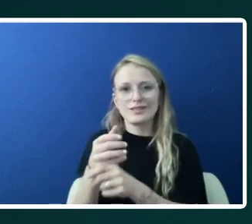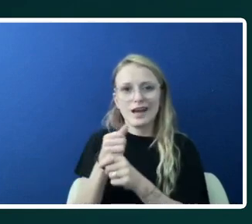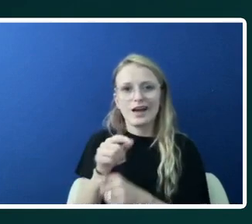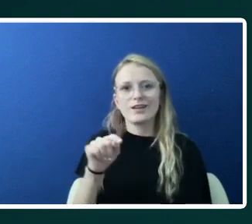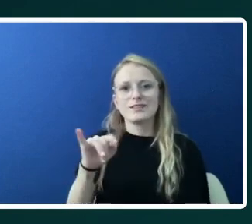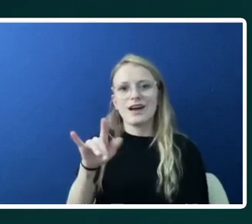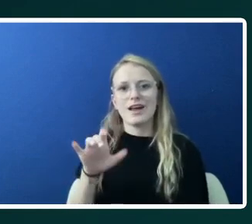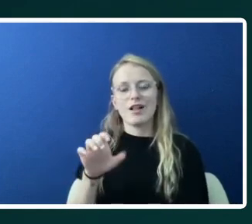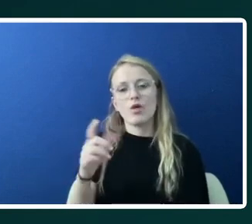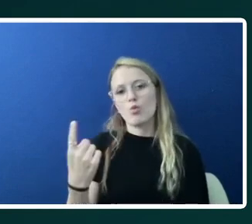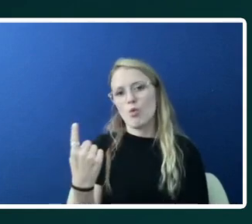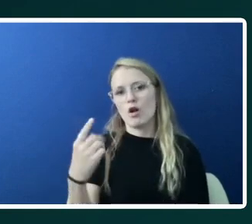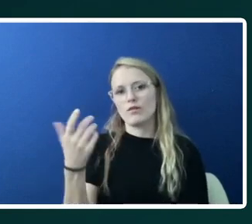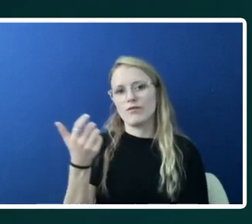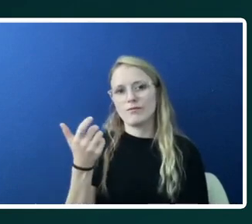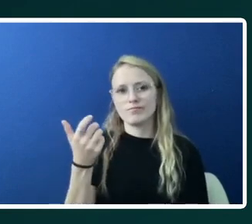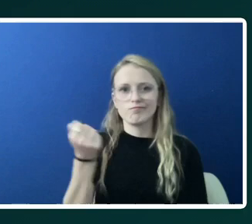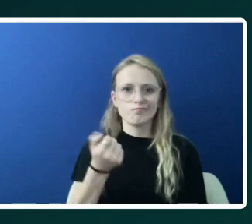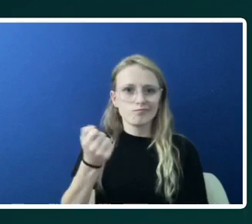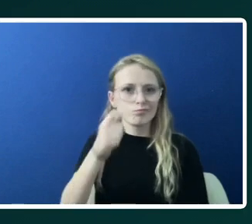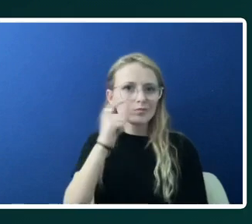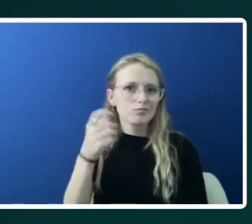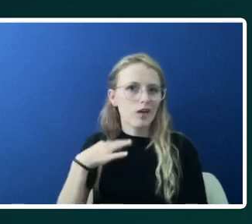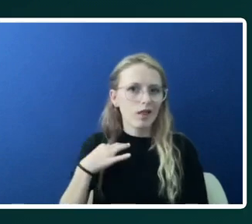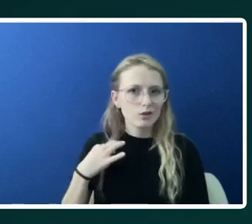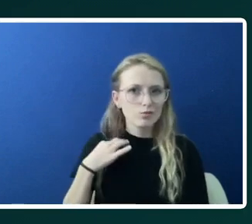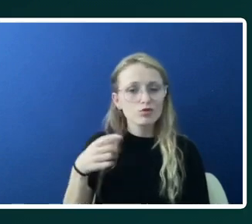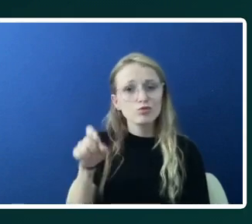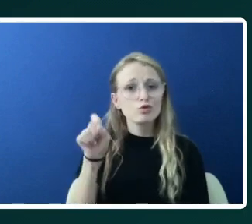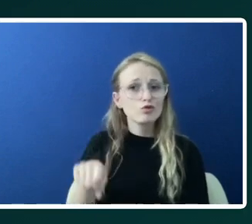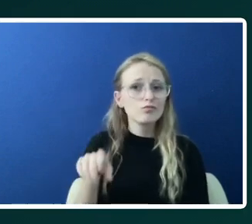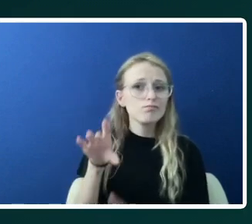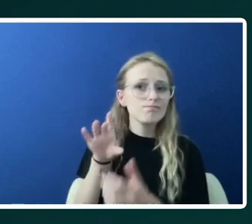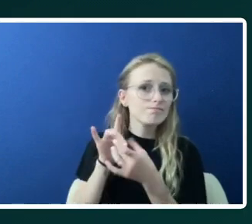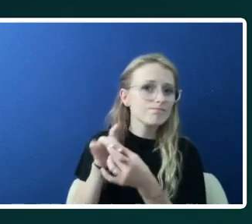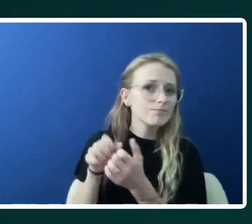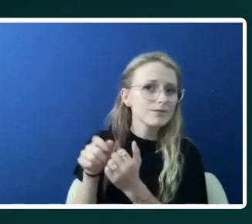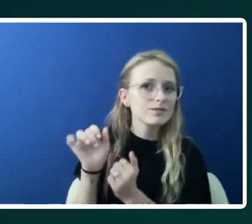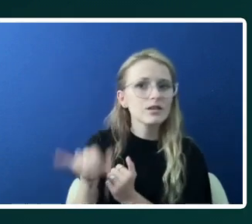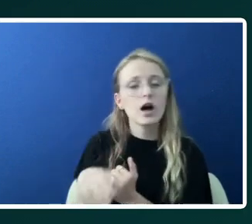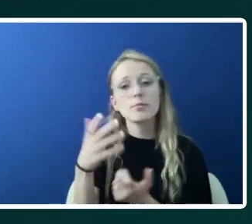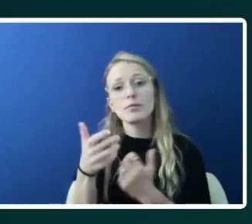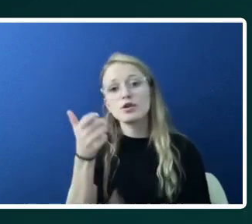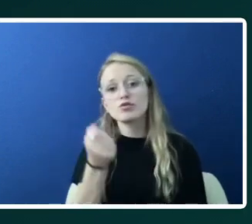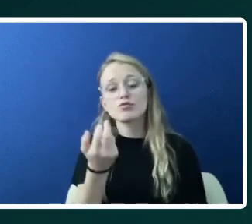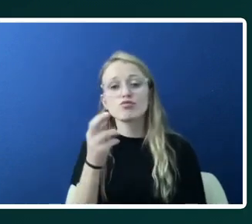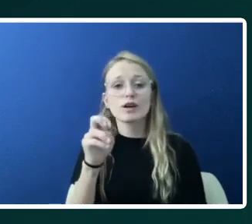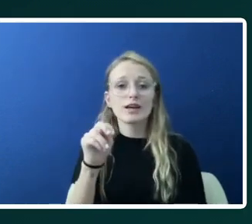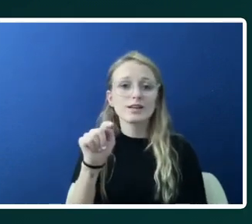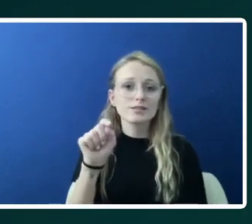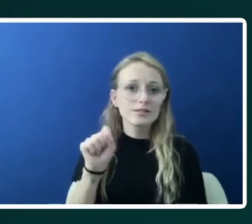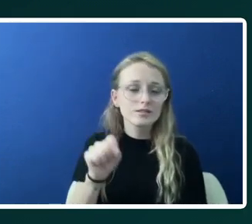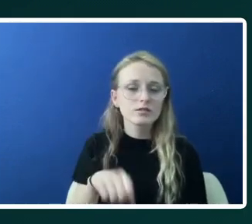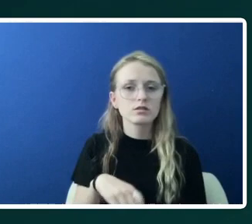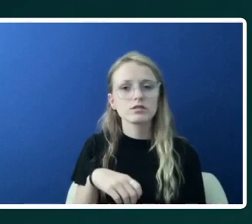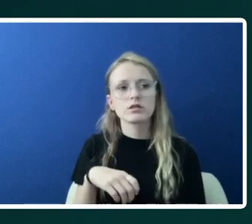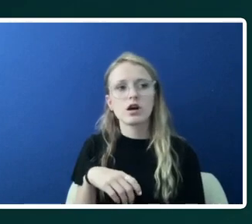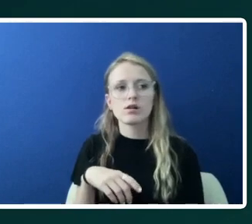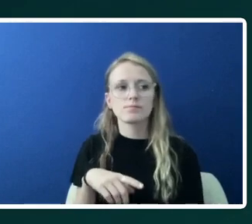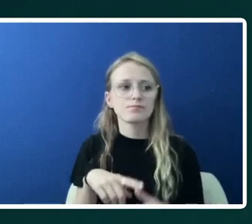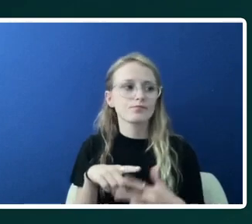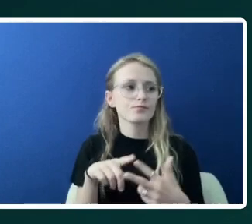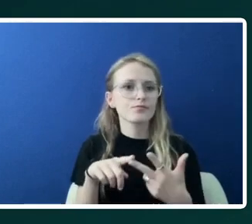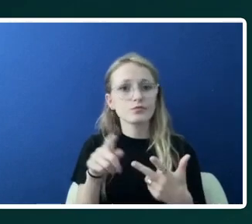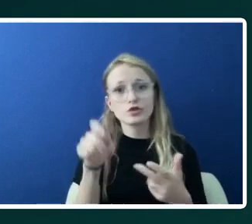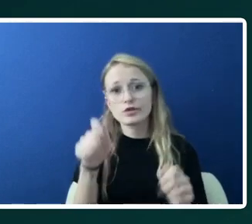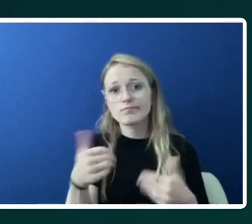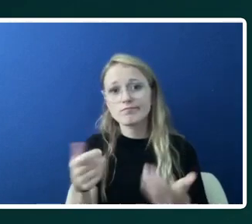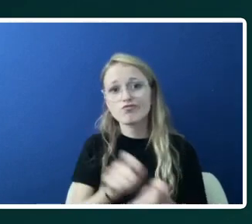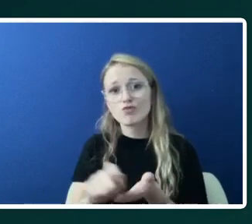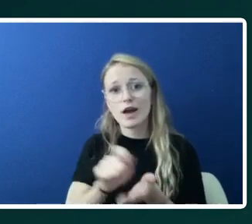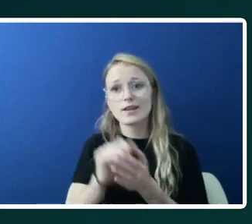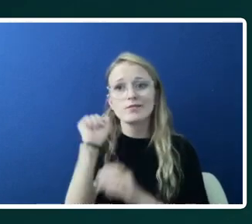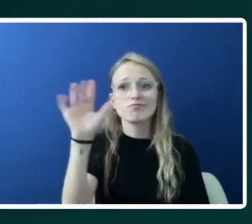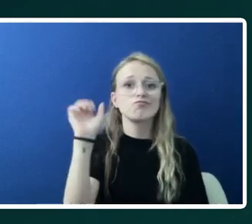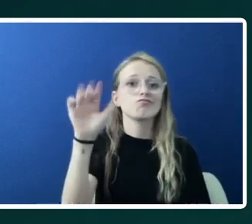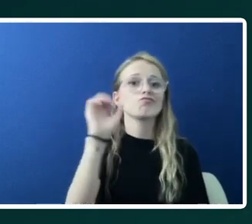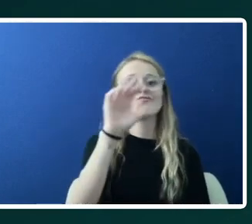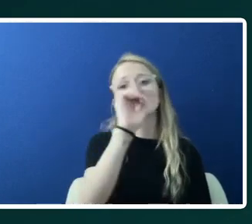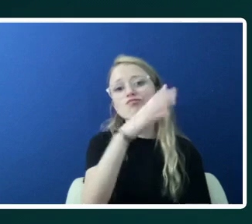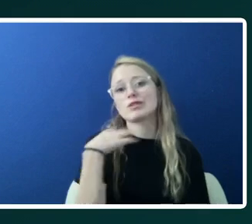They're eligible for Title I so that you could tap into that. Or grants, you could write grants. So,